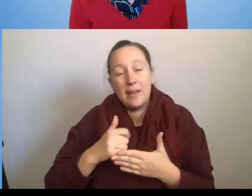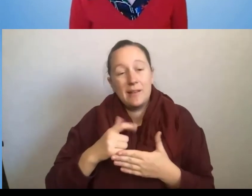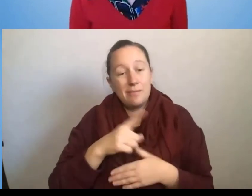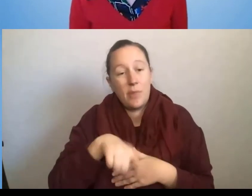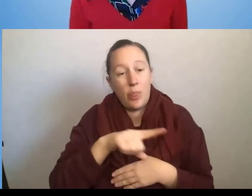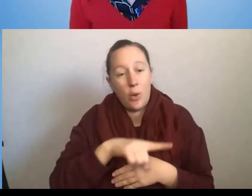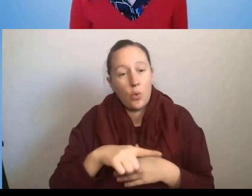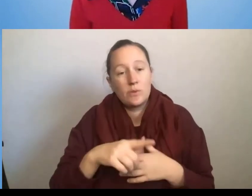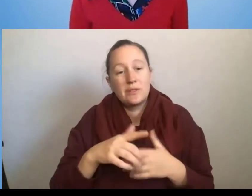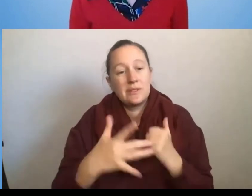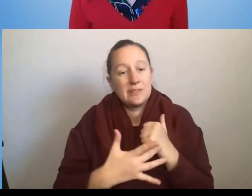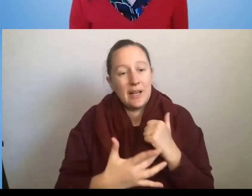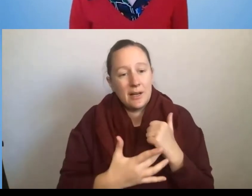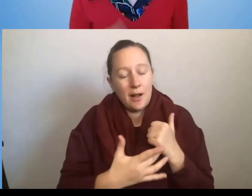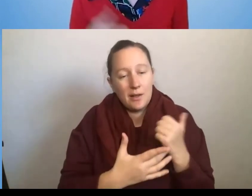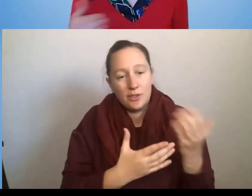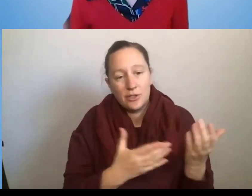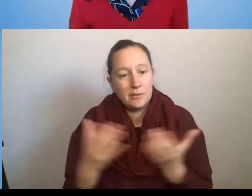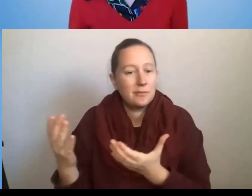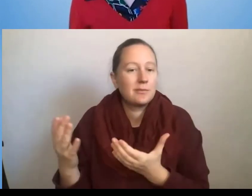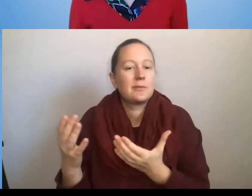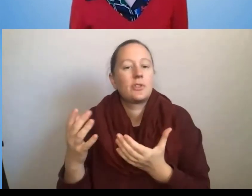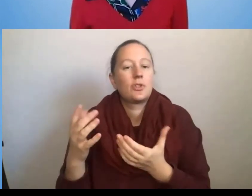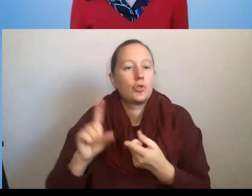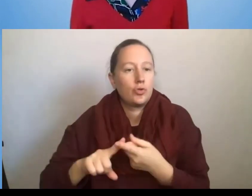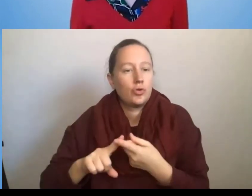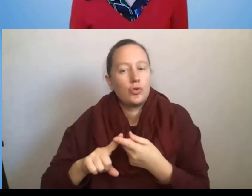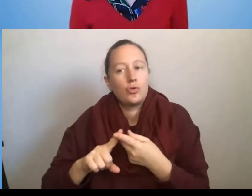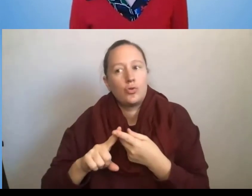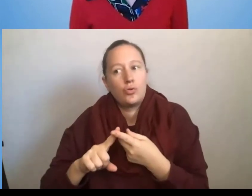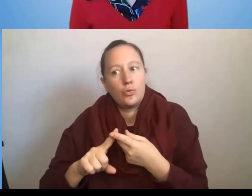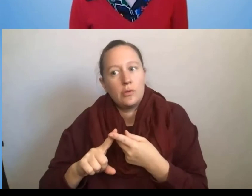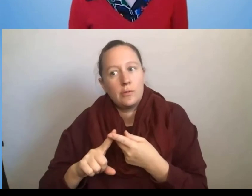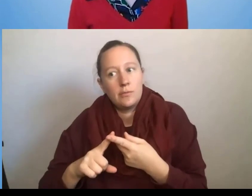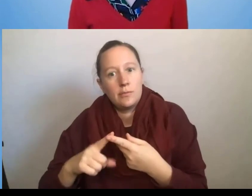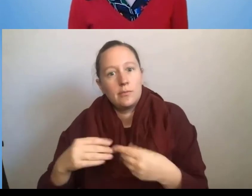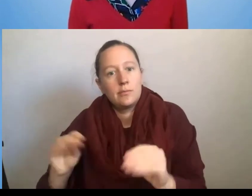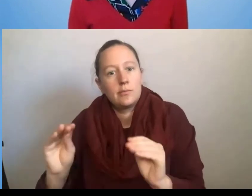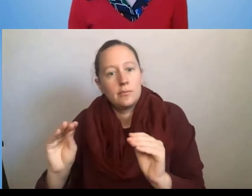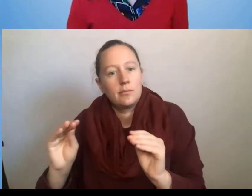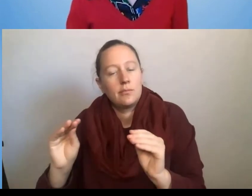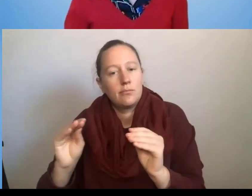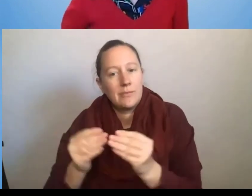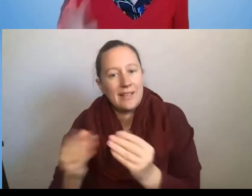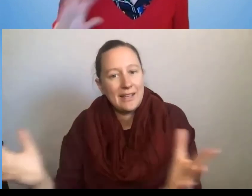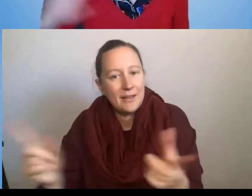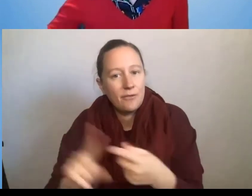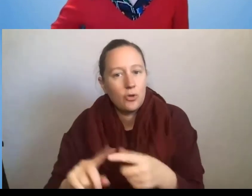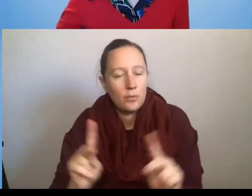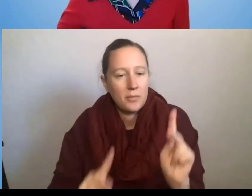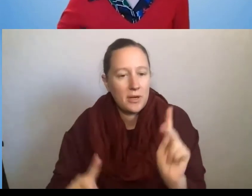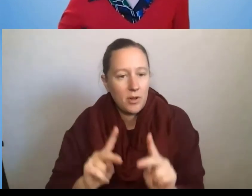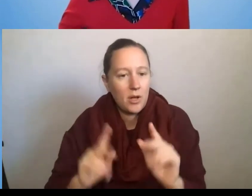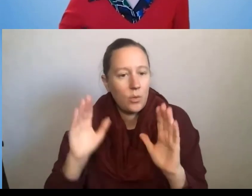to get them to the point where they can get into people and then hopefully transitioning beyond.